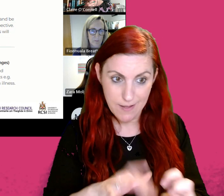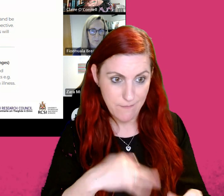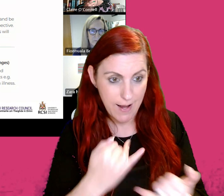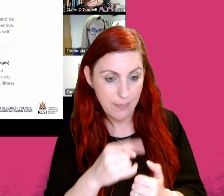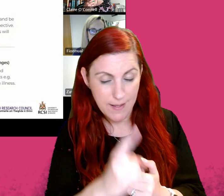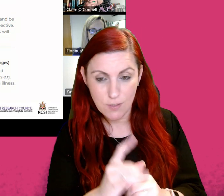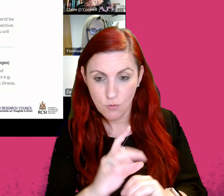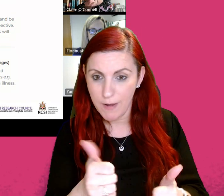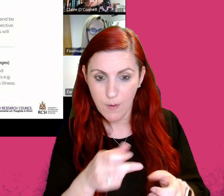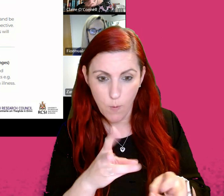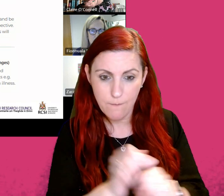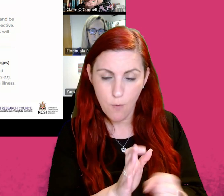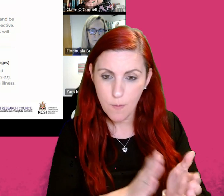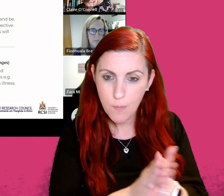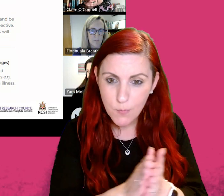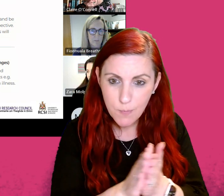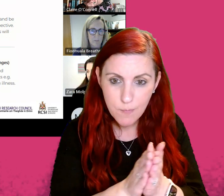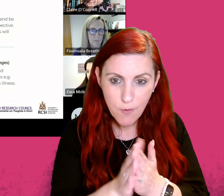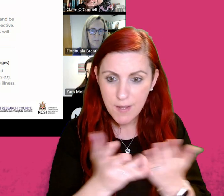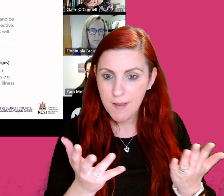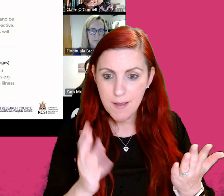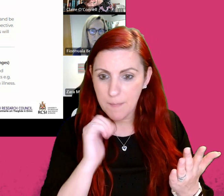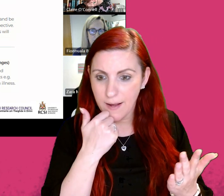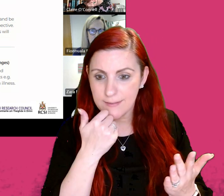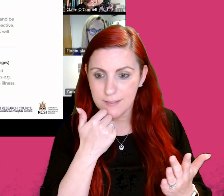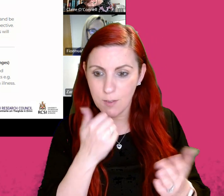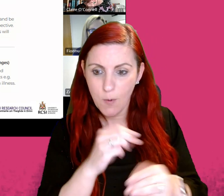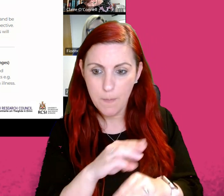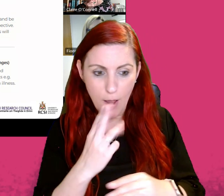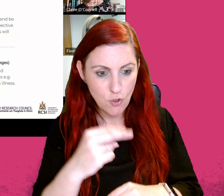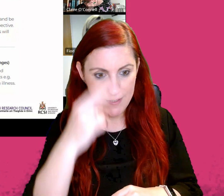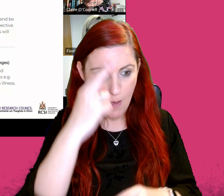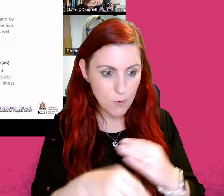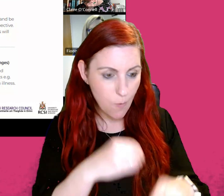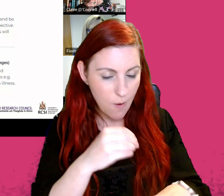lab just you know working away you know it gives you a sense of people at the end and also the PPI